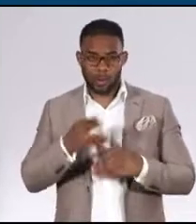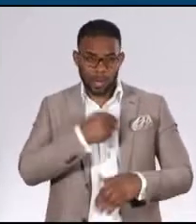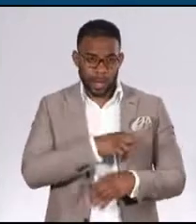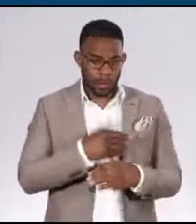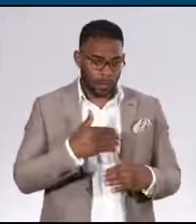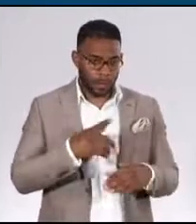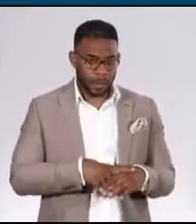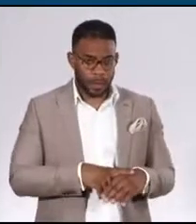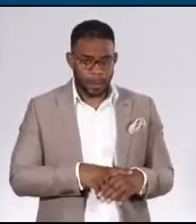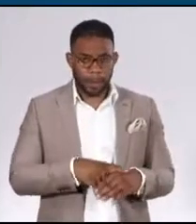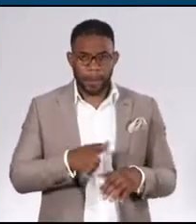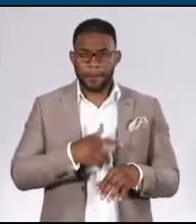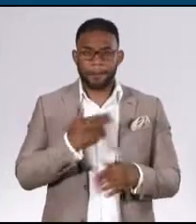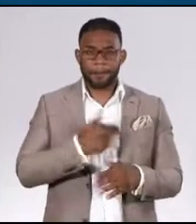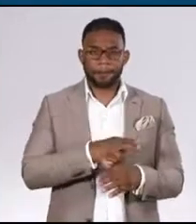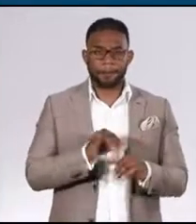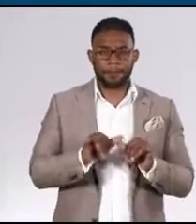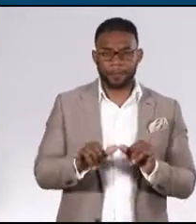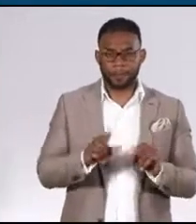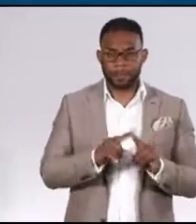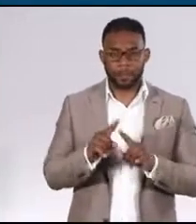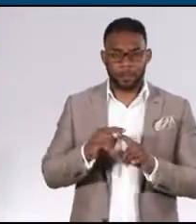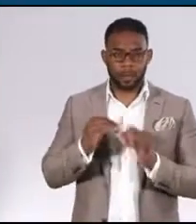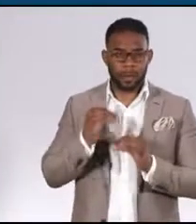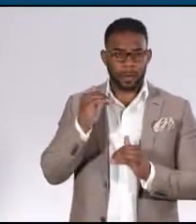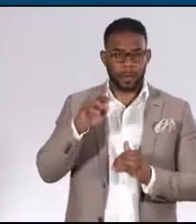Longer hostile stays as well as a greater rate of hostage over time.